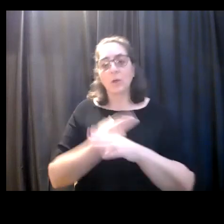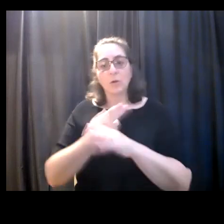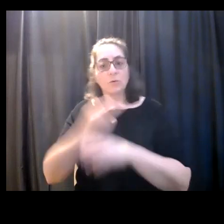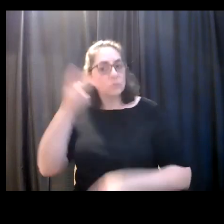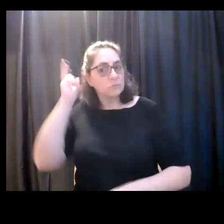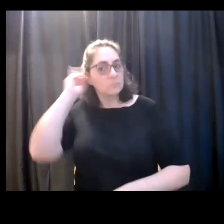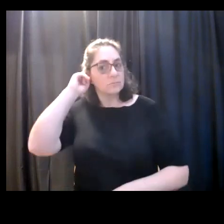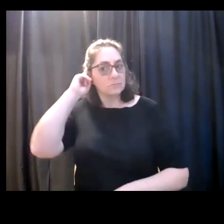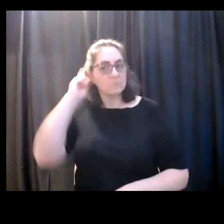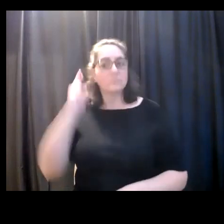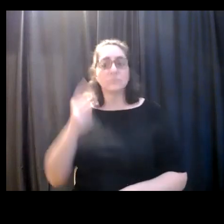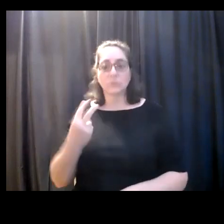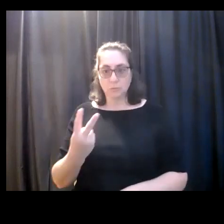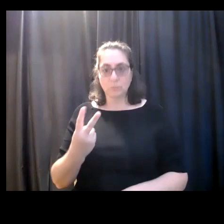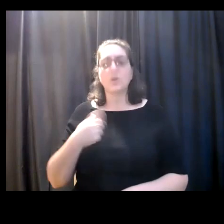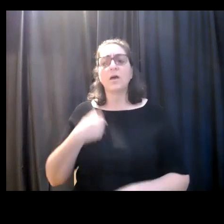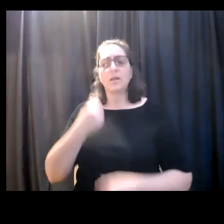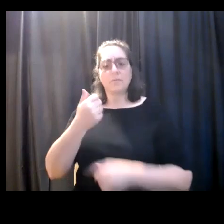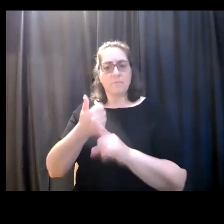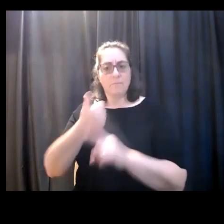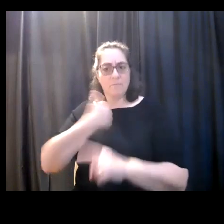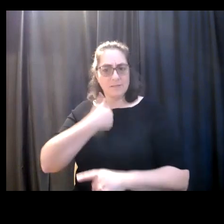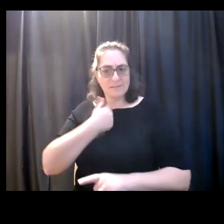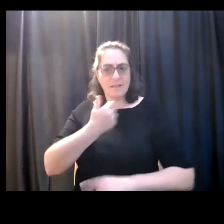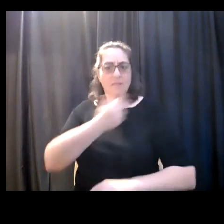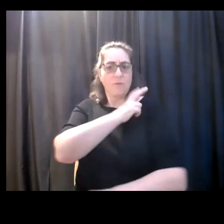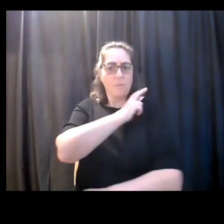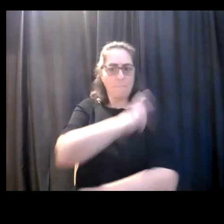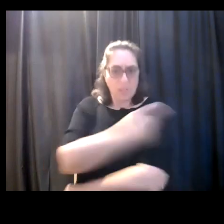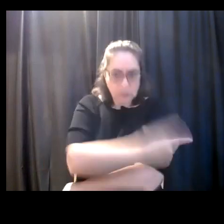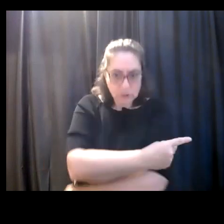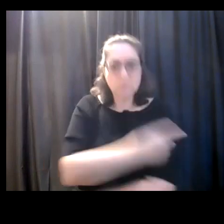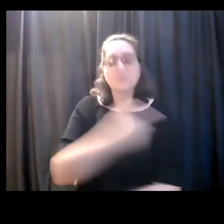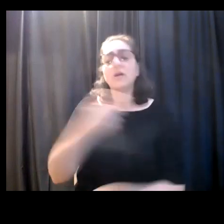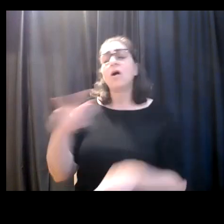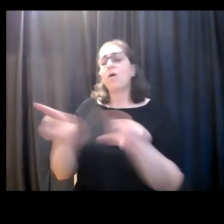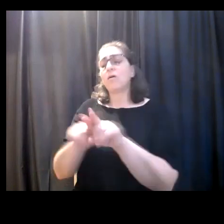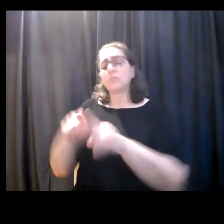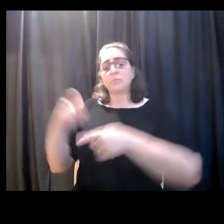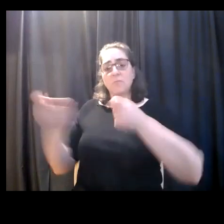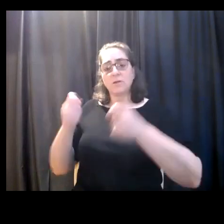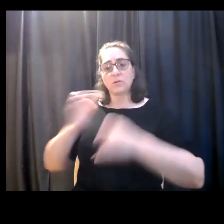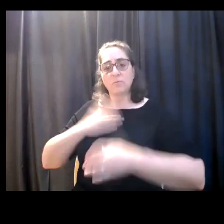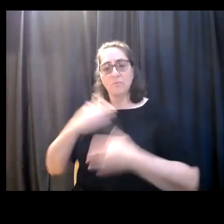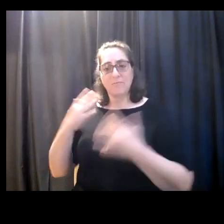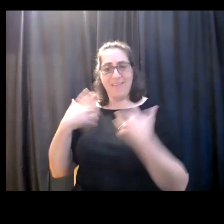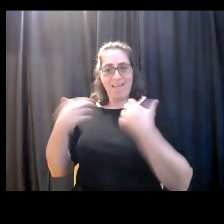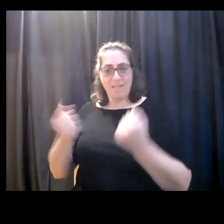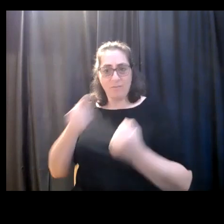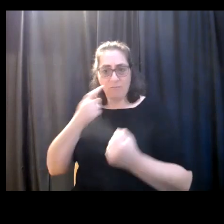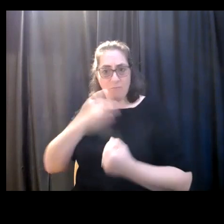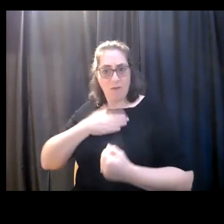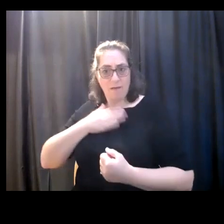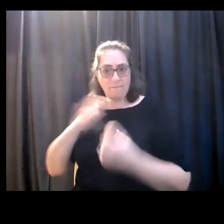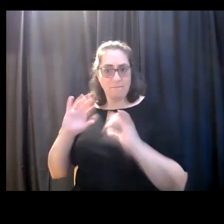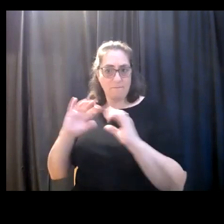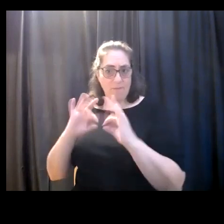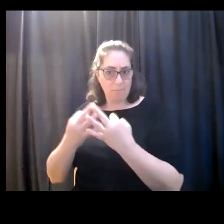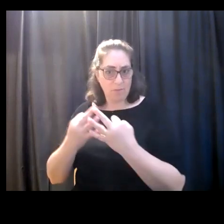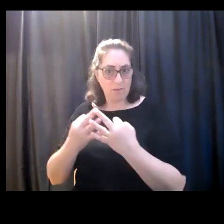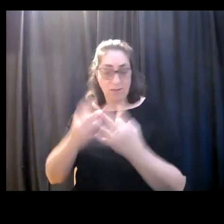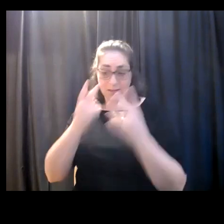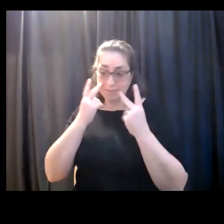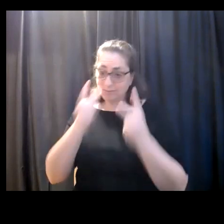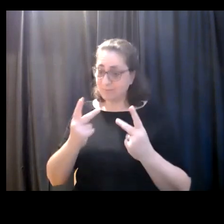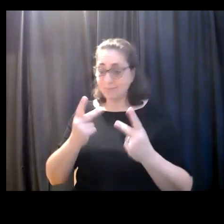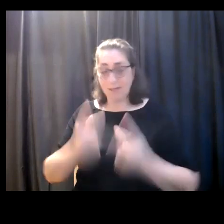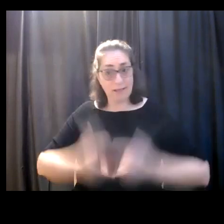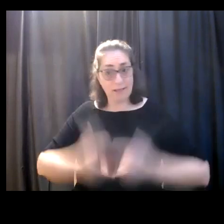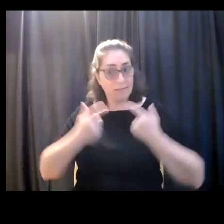provider use any of the following? The first is a clear mask, like this. Or, like this.